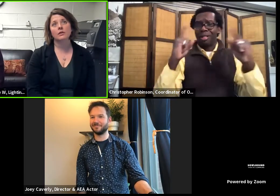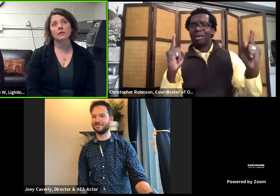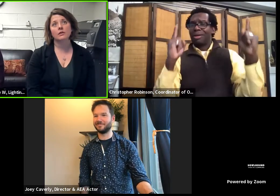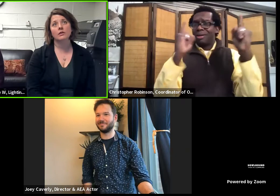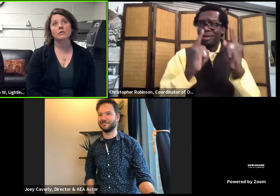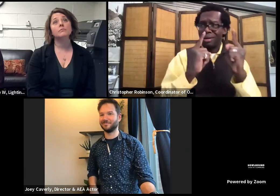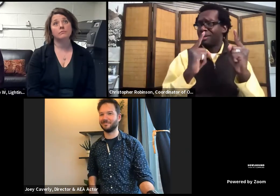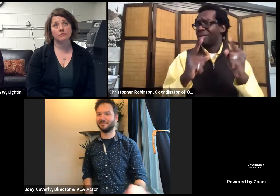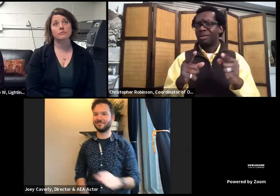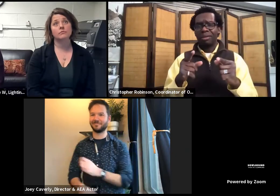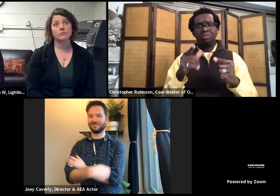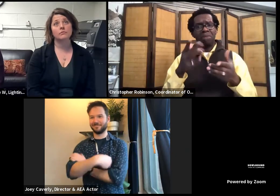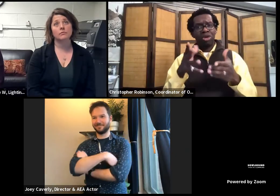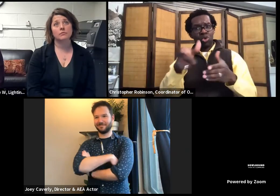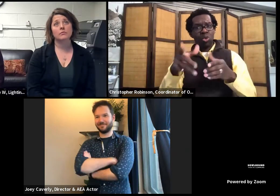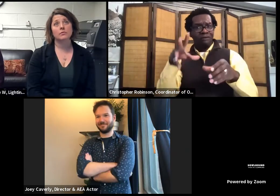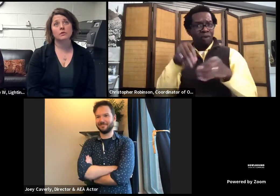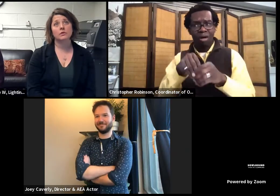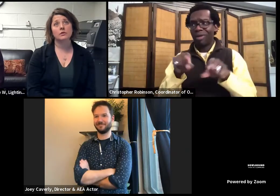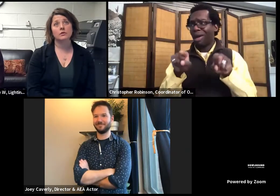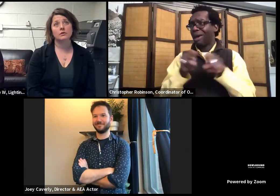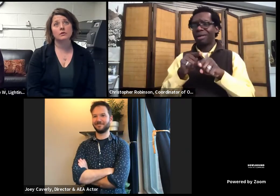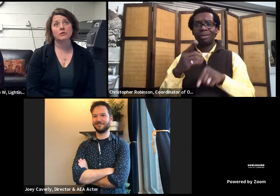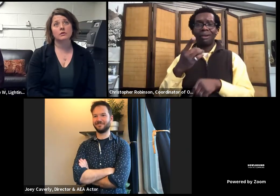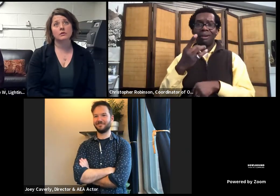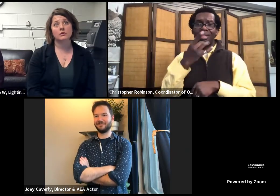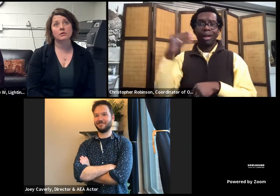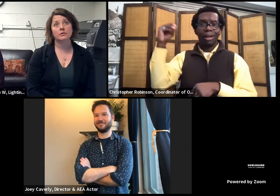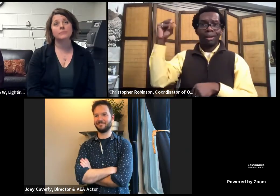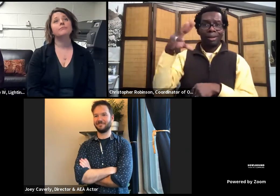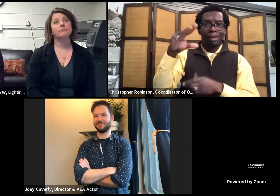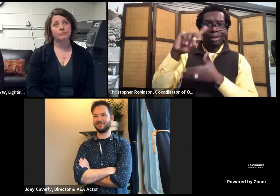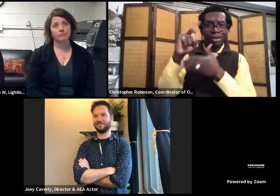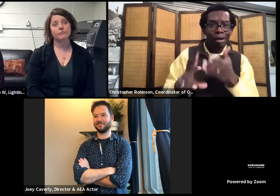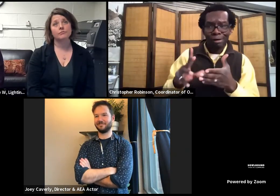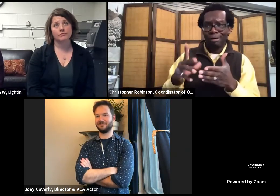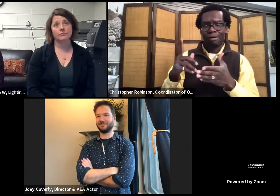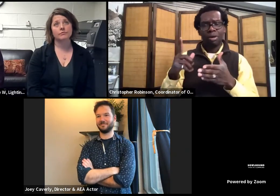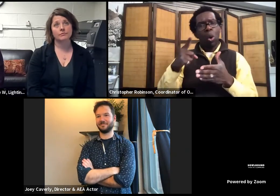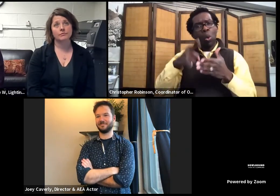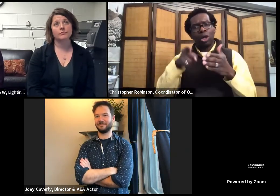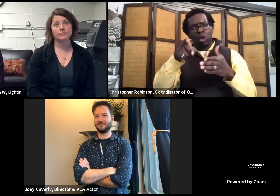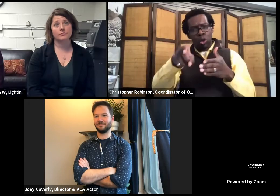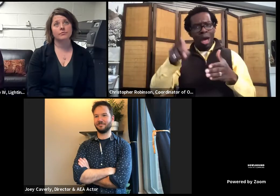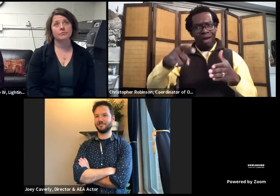Think about that "Romeo and Juliet" fight on stage. Let's say you're involved as a lighting designer.